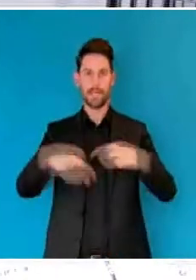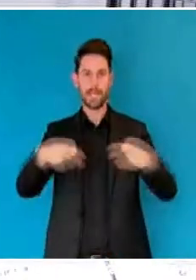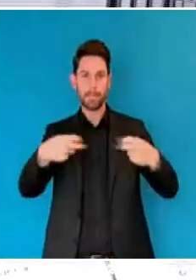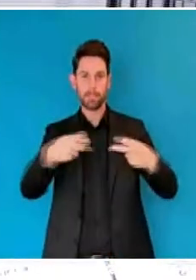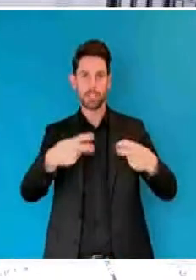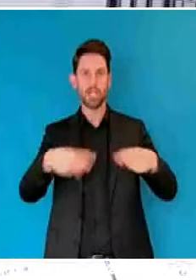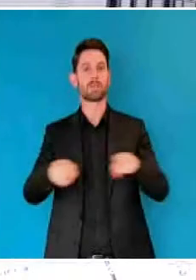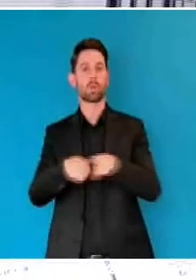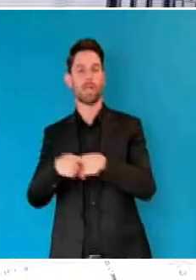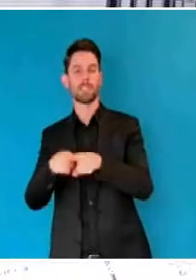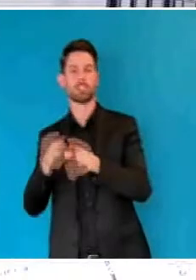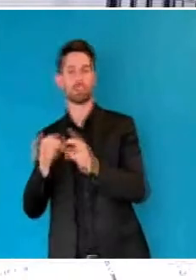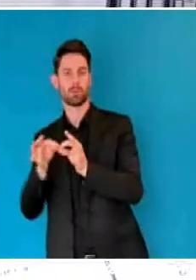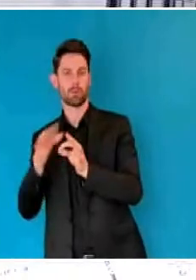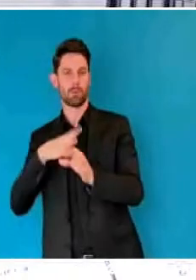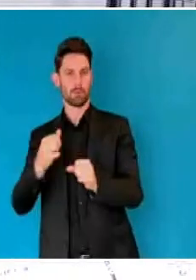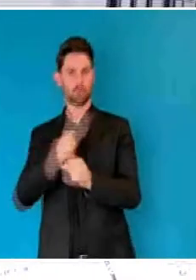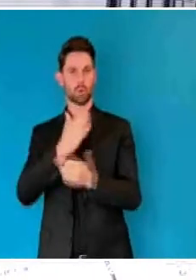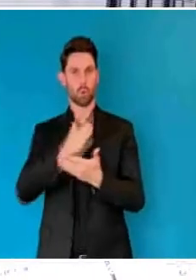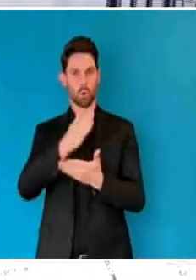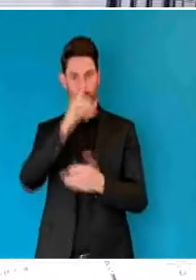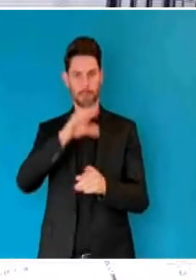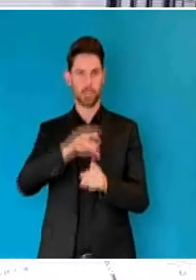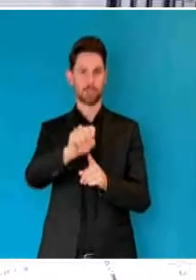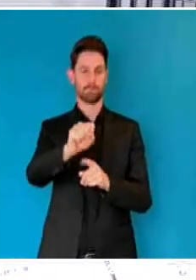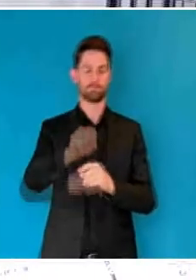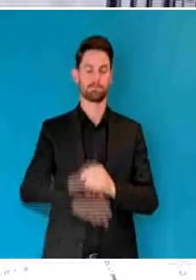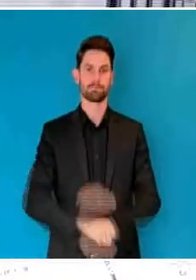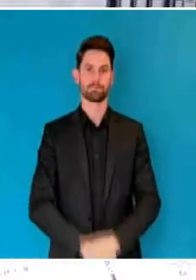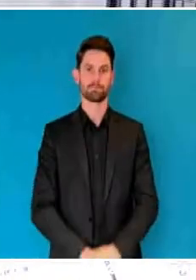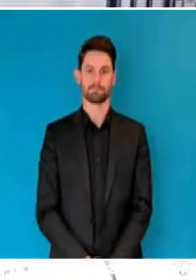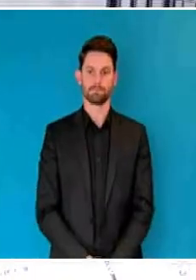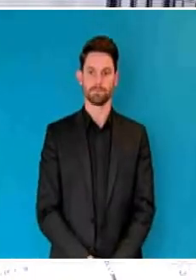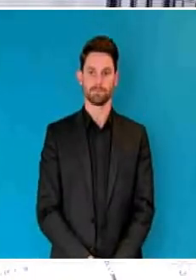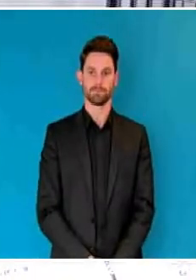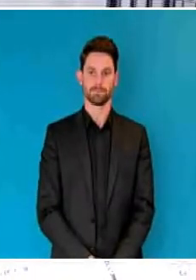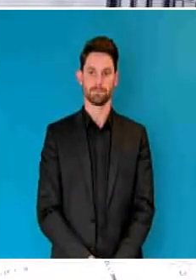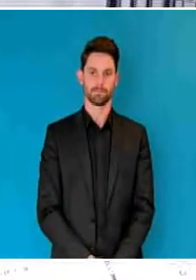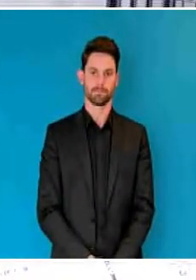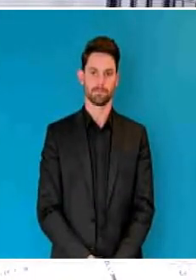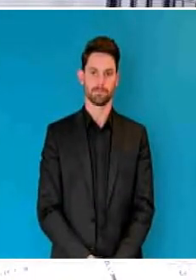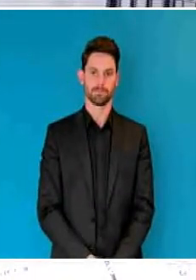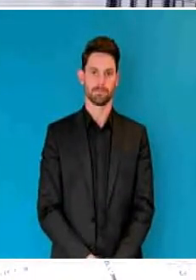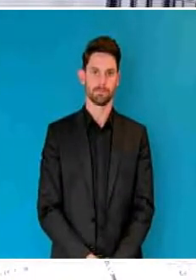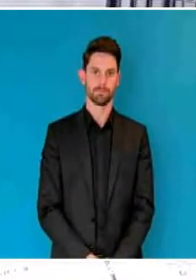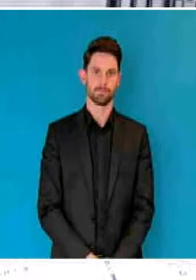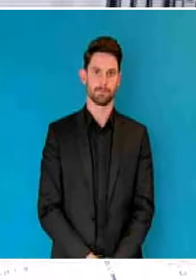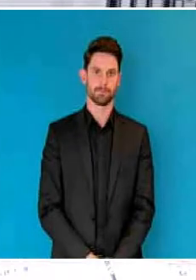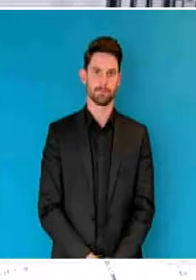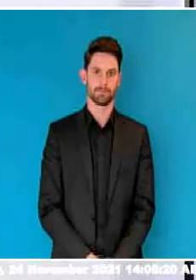So just summarising the pillars, and you have set this out in some detail in